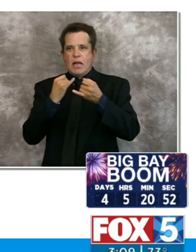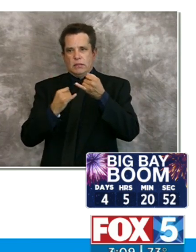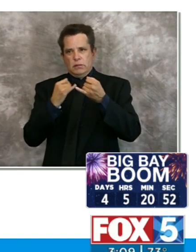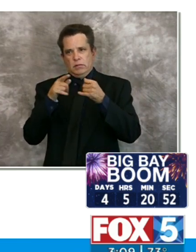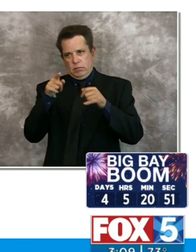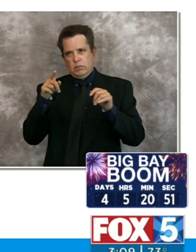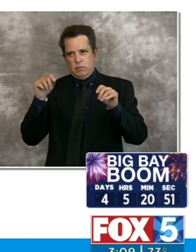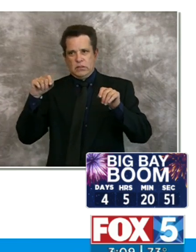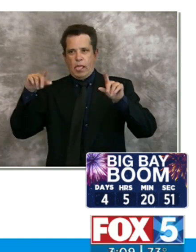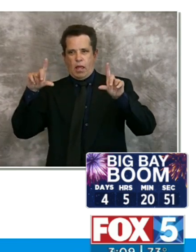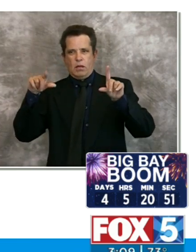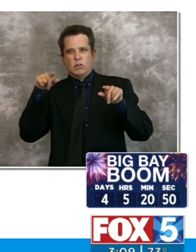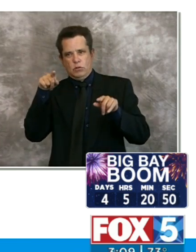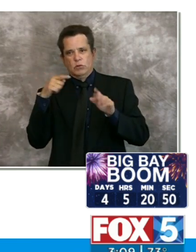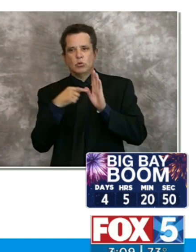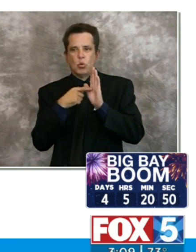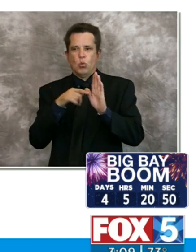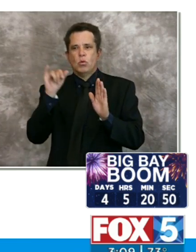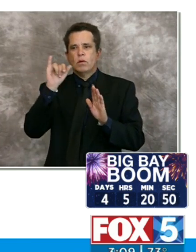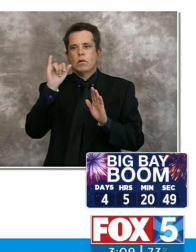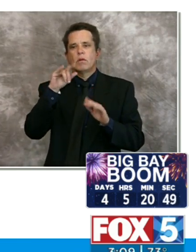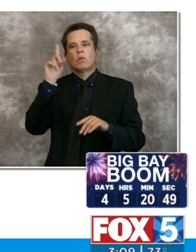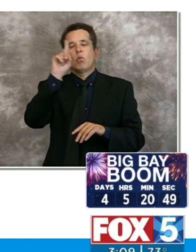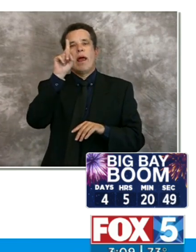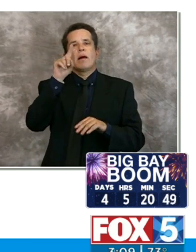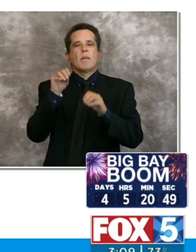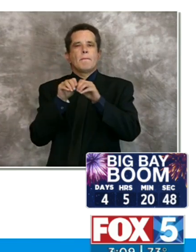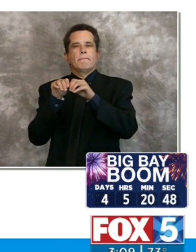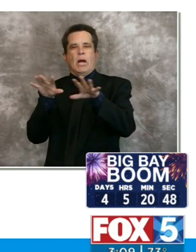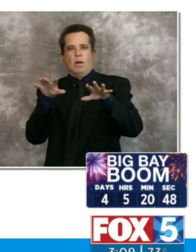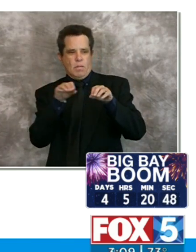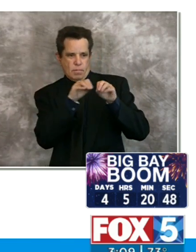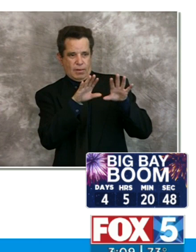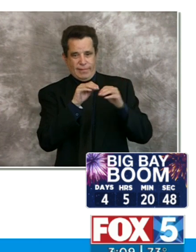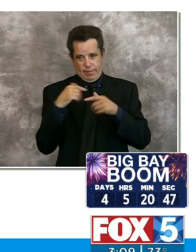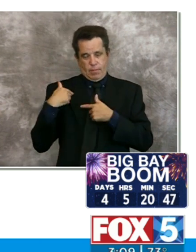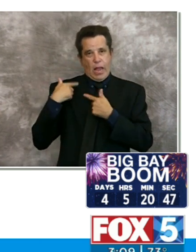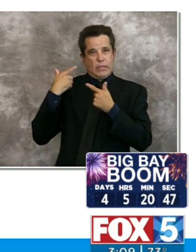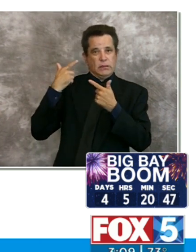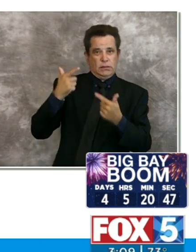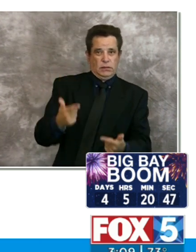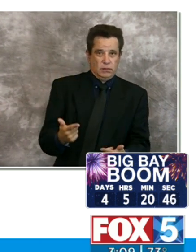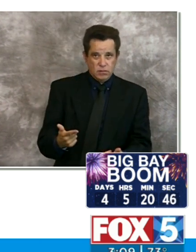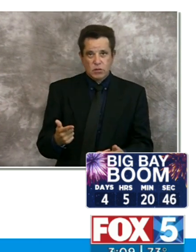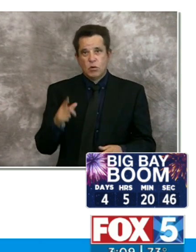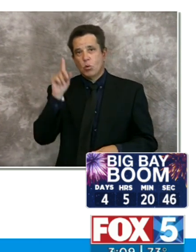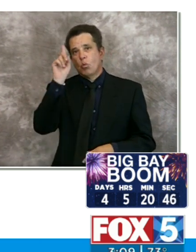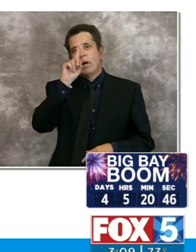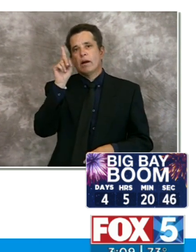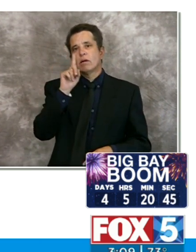WELL AS A PRIVATE RESIDENCE GOING TO THIS LAST SLIDE. RELATED TO THE OUTBREAKS. IT